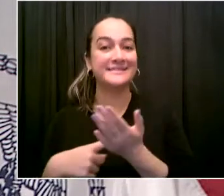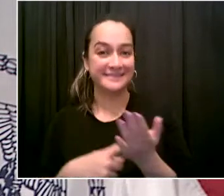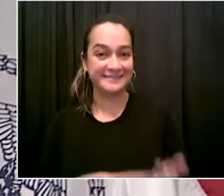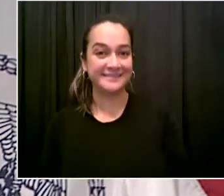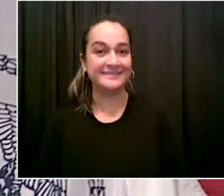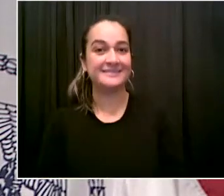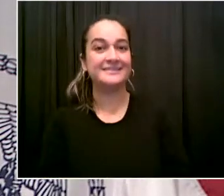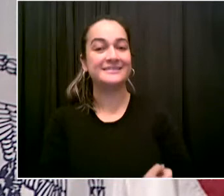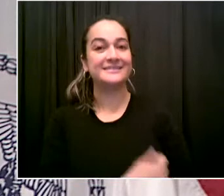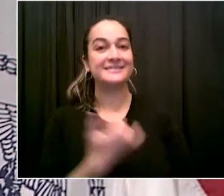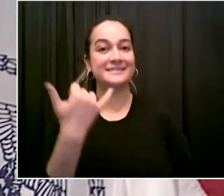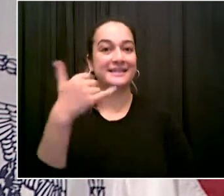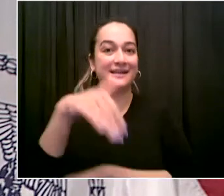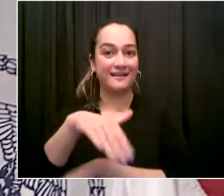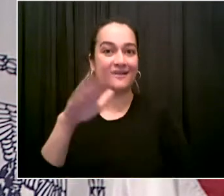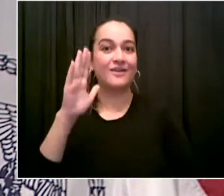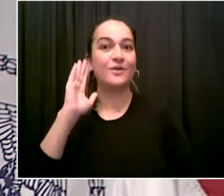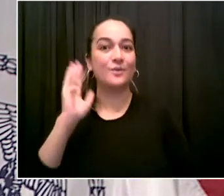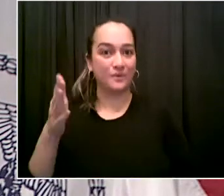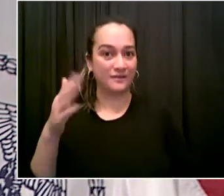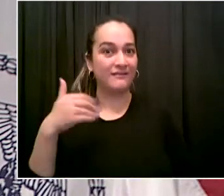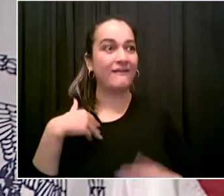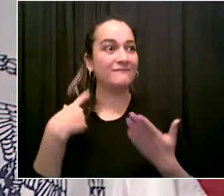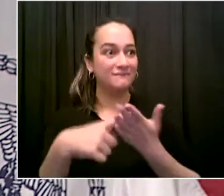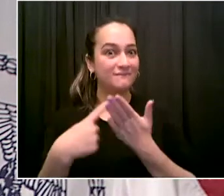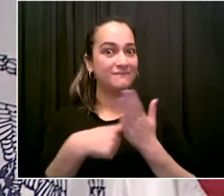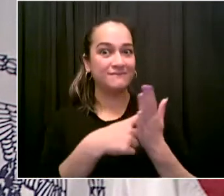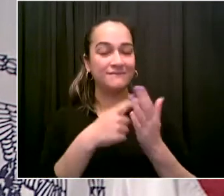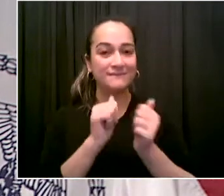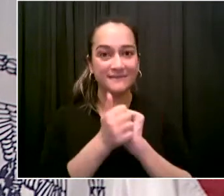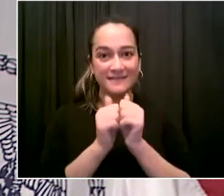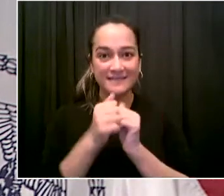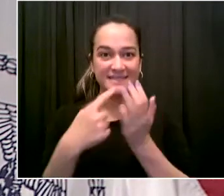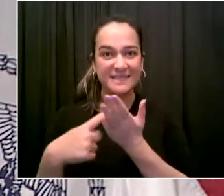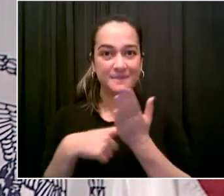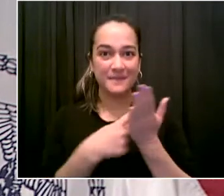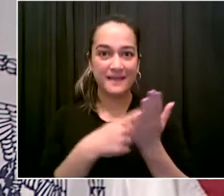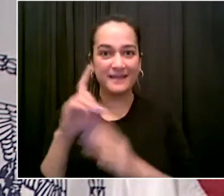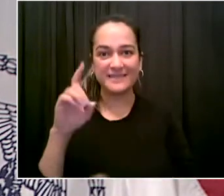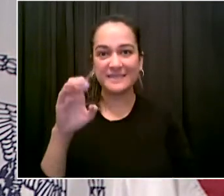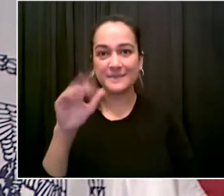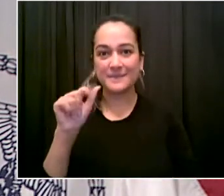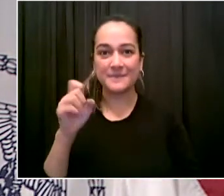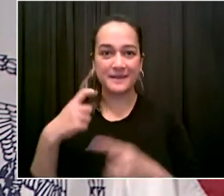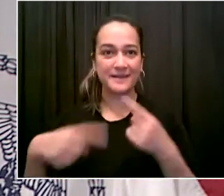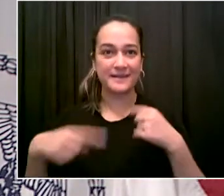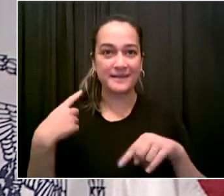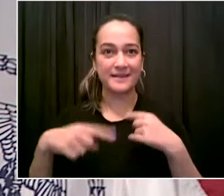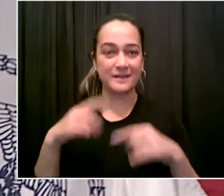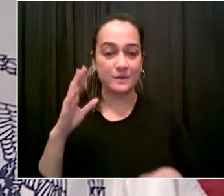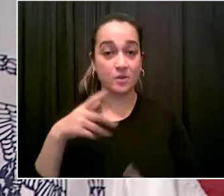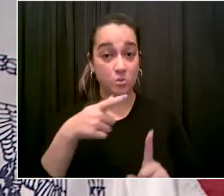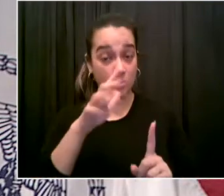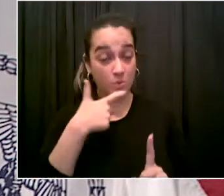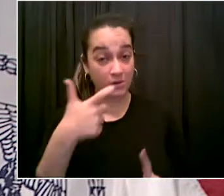ARE YOU GOING TO BWE ATHCINAG ND WHAT ARE YOUR THOUGHTS ON THE CANDIDATES? WE KNOW FERNANDO ATMT HEOAS RACED WITH YOU IN THE